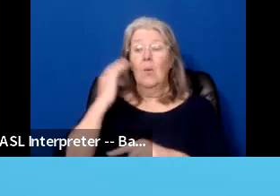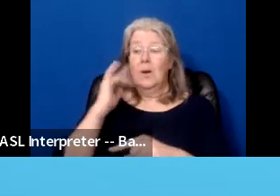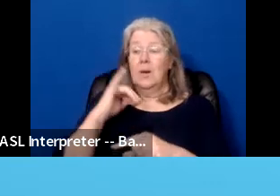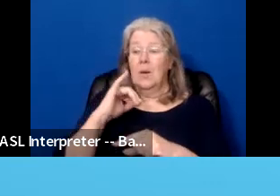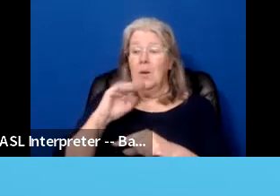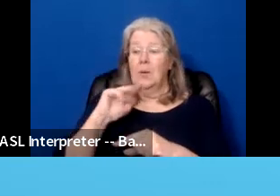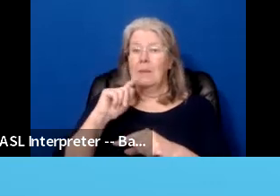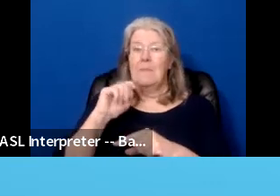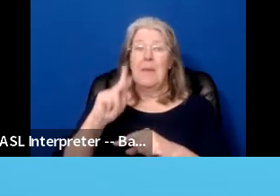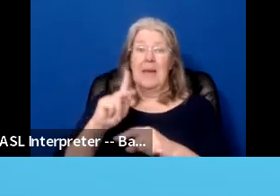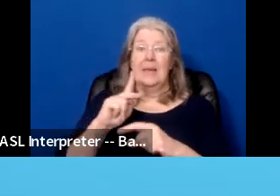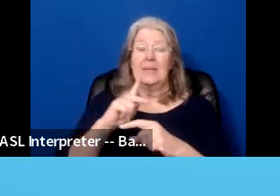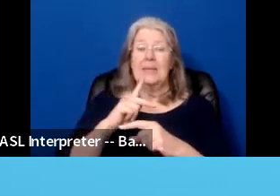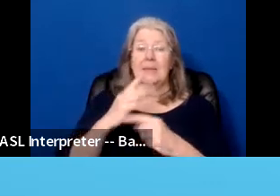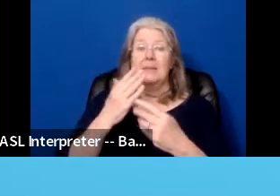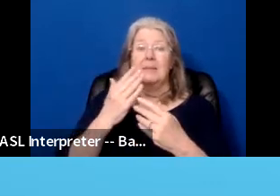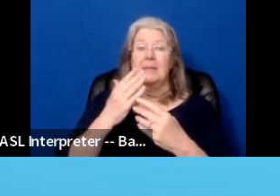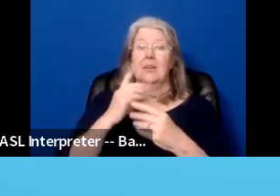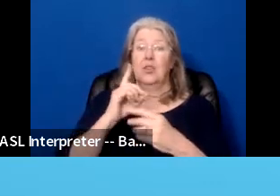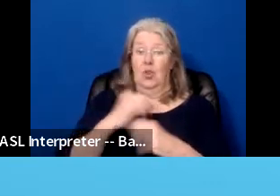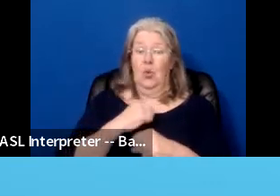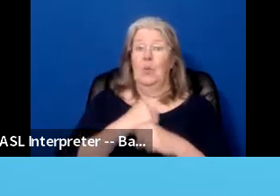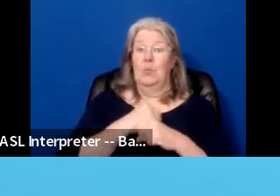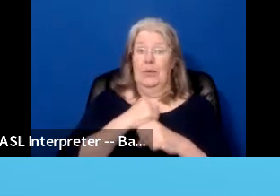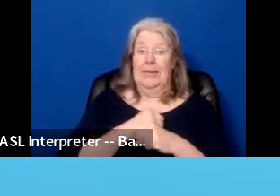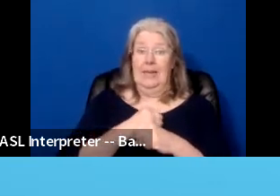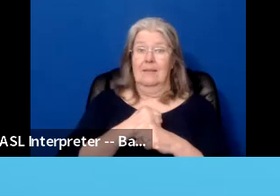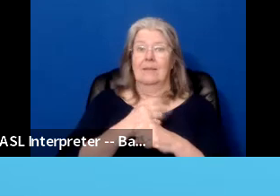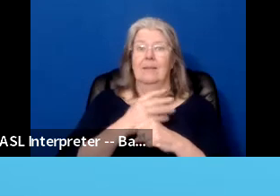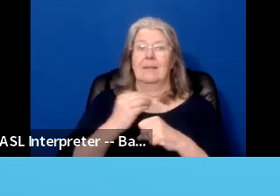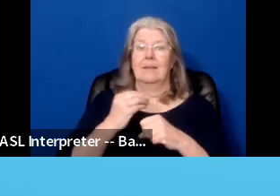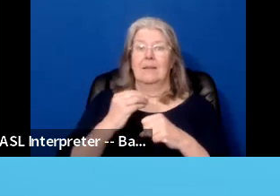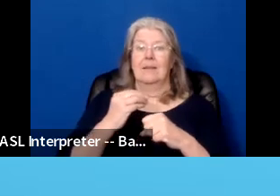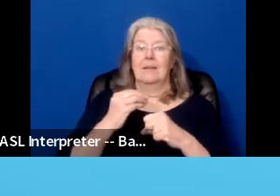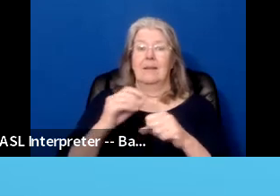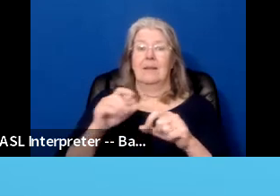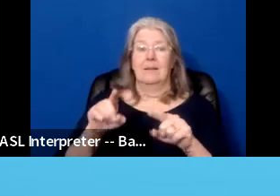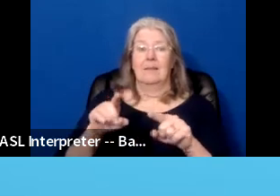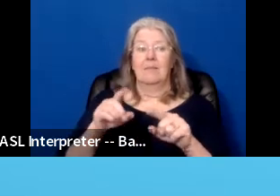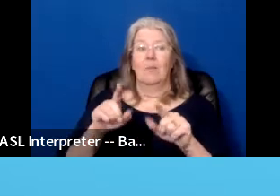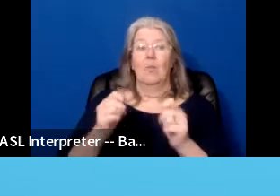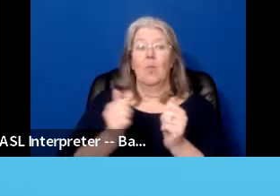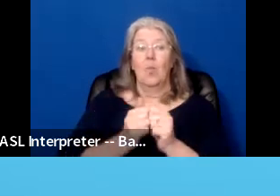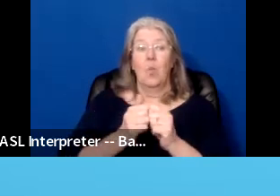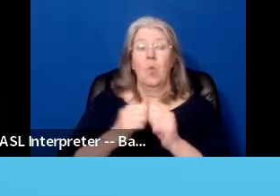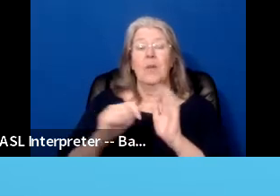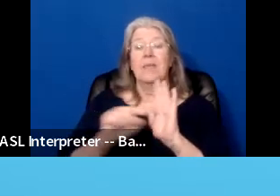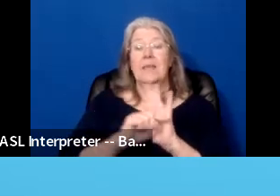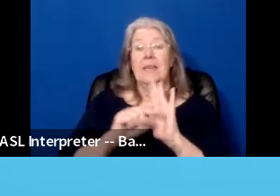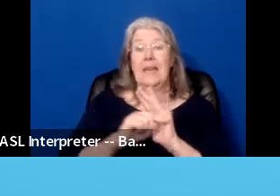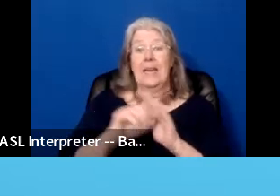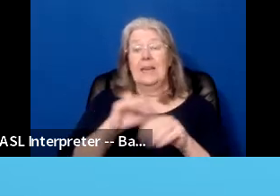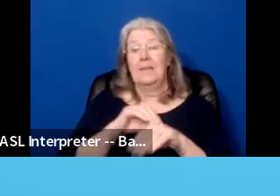from COVID infection. As far as the negative effects of wearing masks, as a physician I